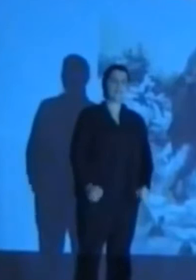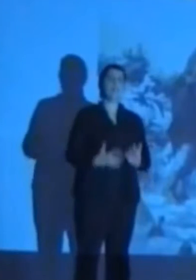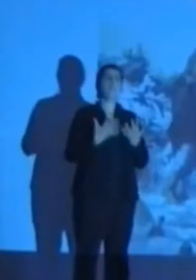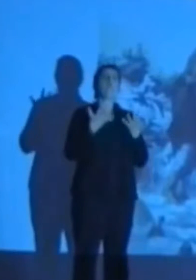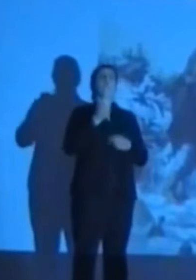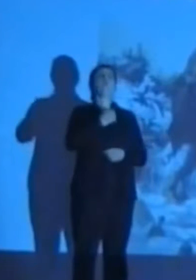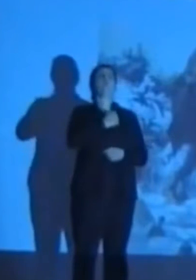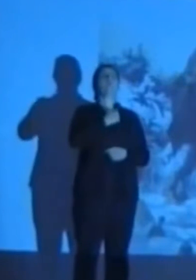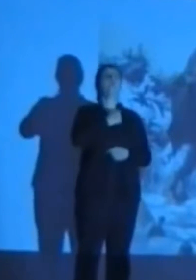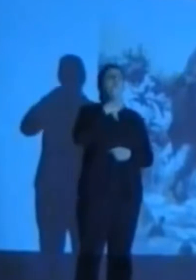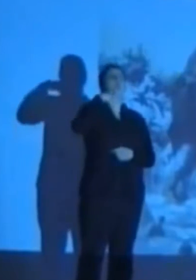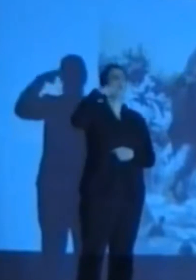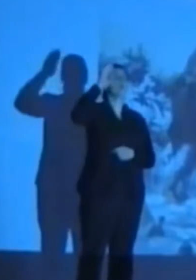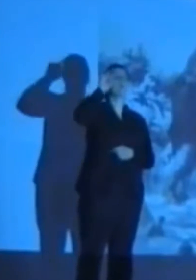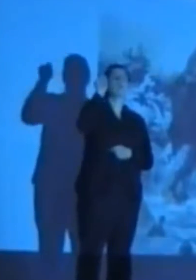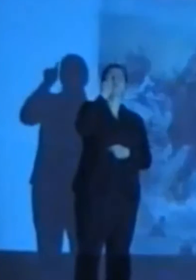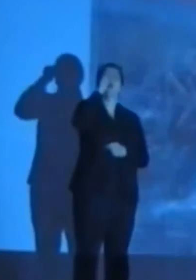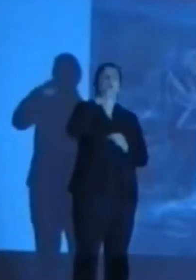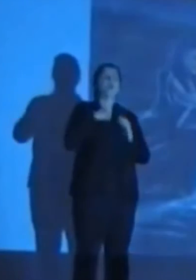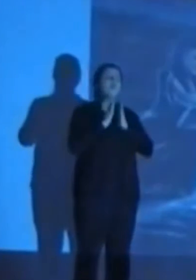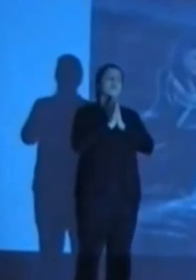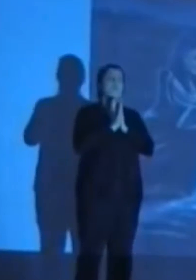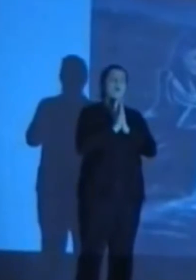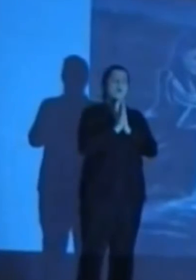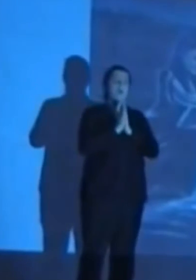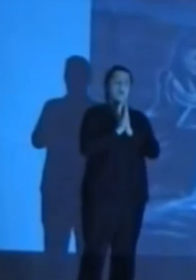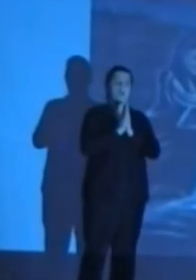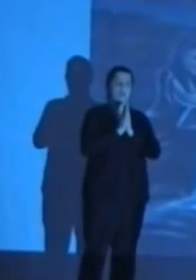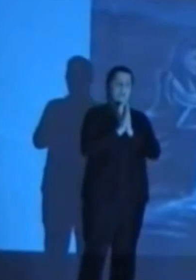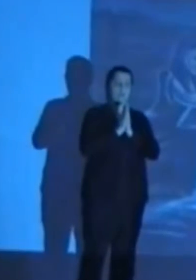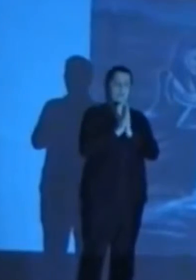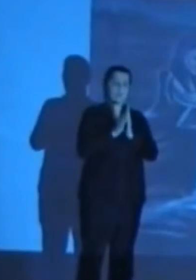Father of mercy, forsake me not!